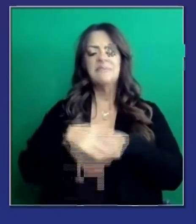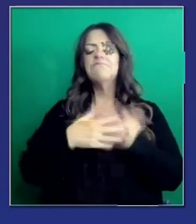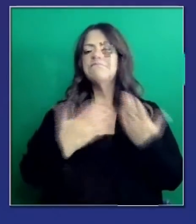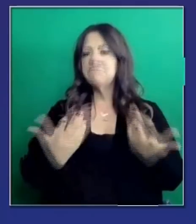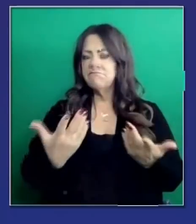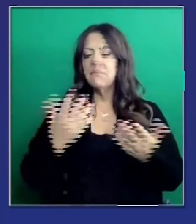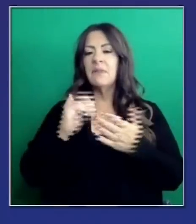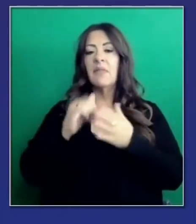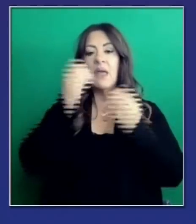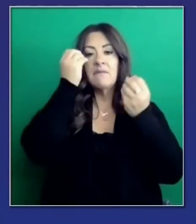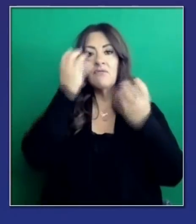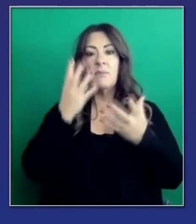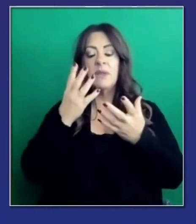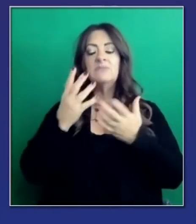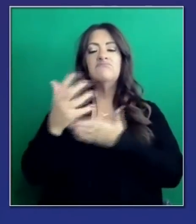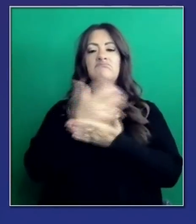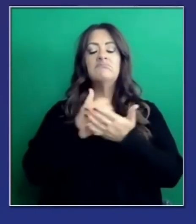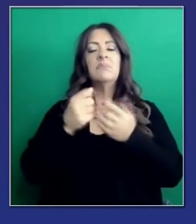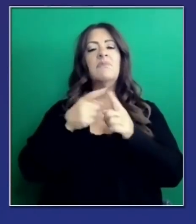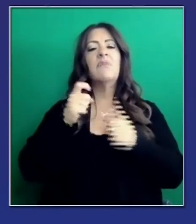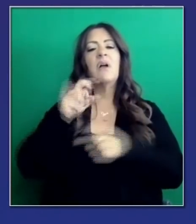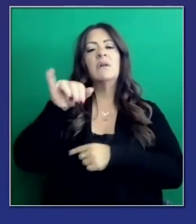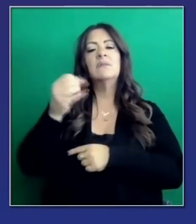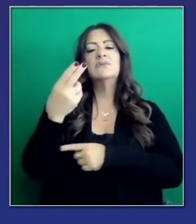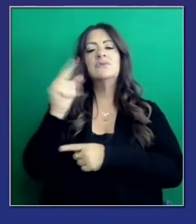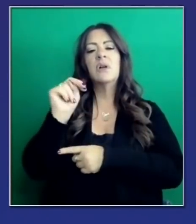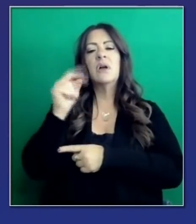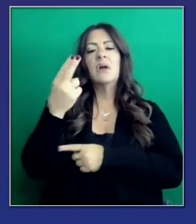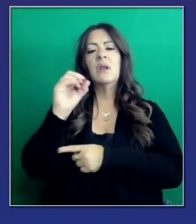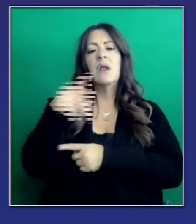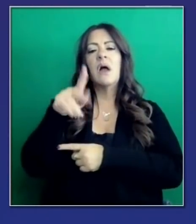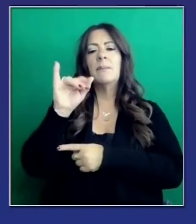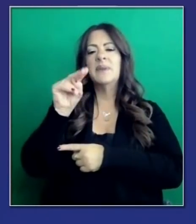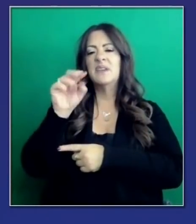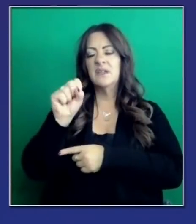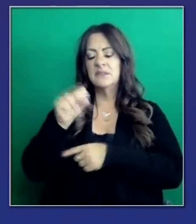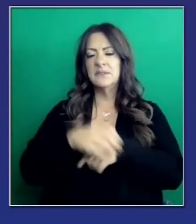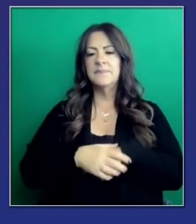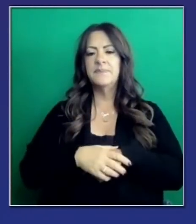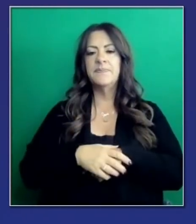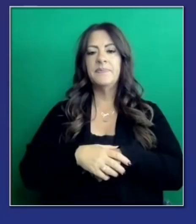YOU CAN SEE THOSE POSITIVITY RATES JUST AS A PROXY EXAMPLE OF WHERE WE ARE.